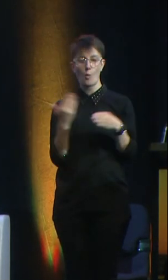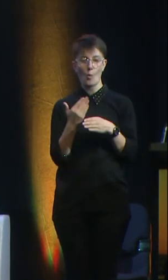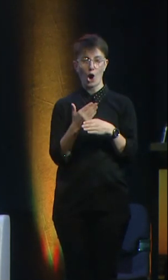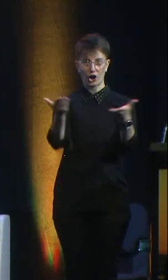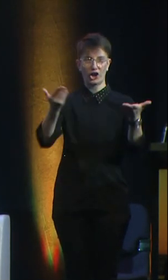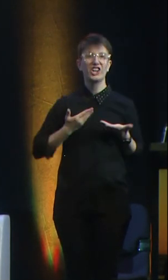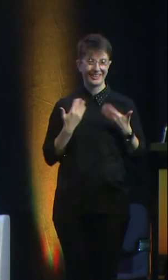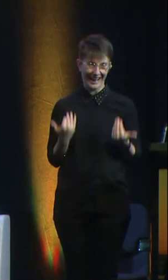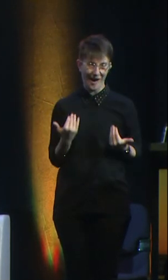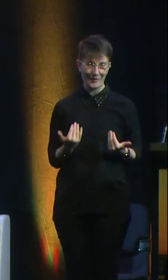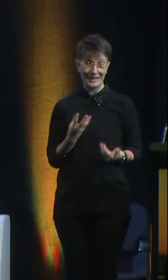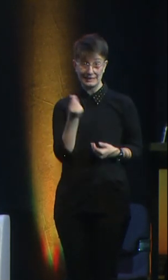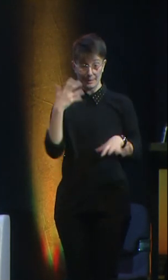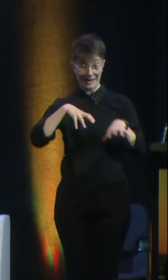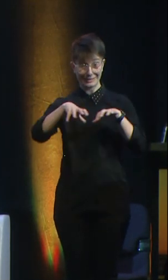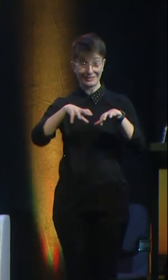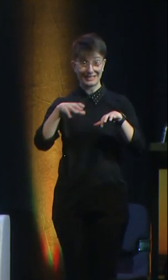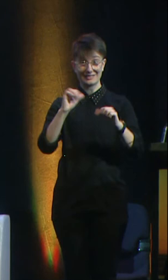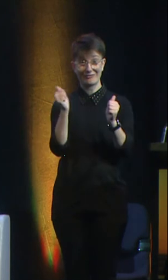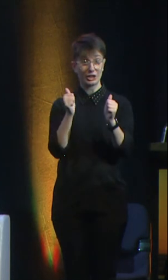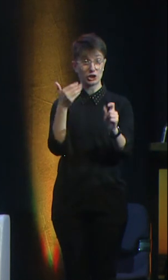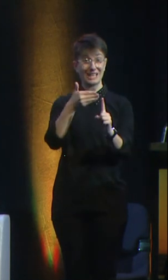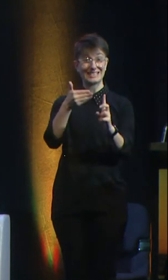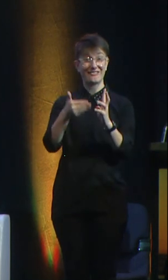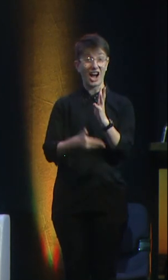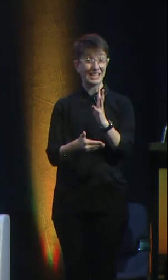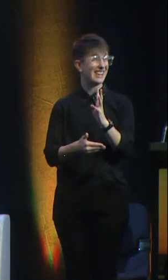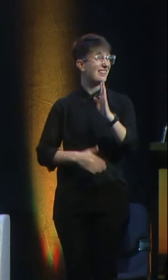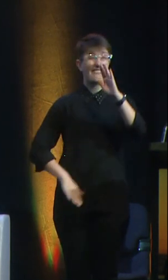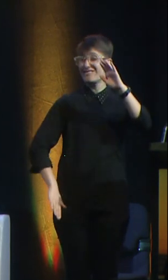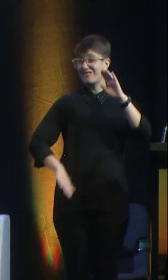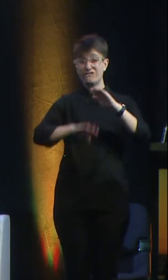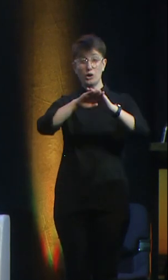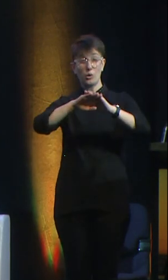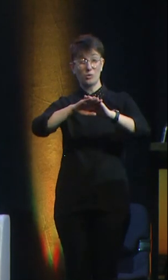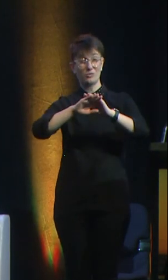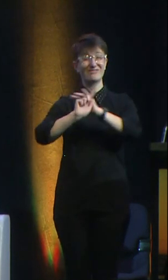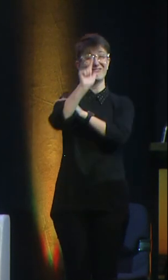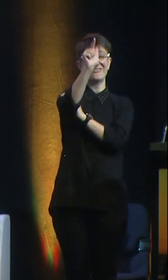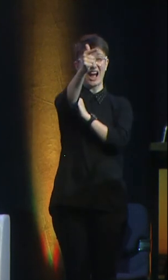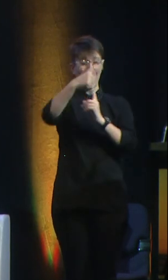activities have been identified are totally aspirational, and it's great to have aspirations,